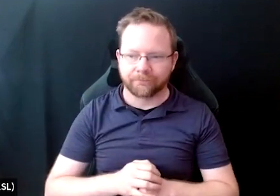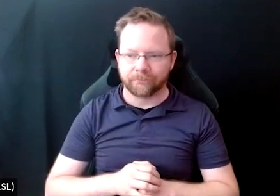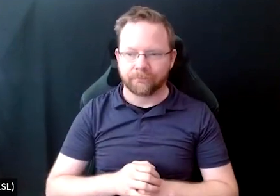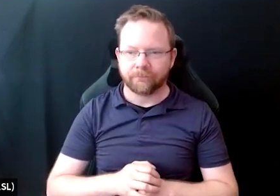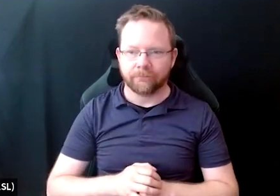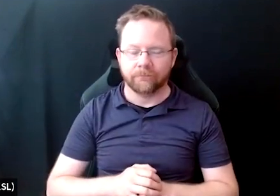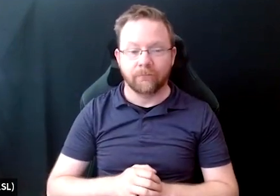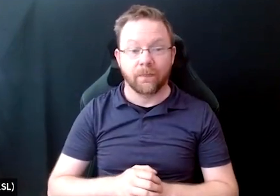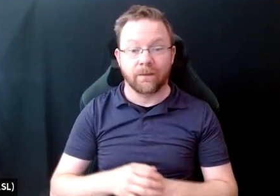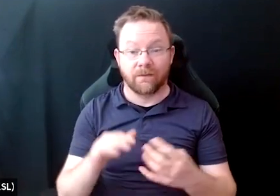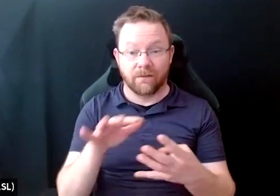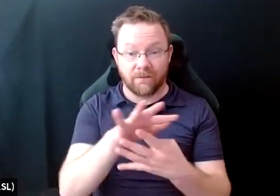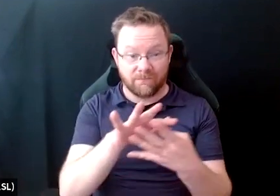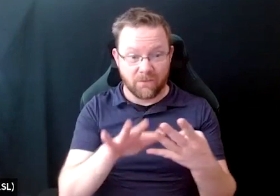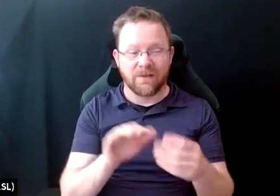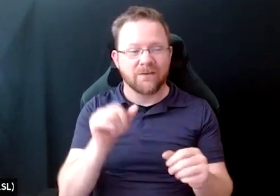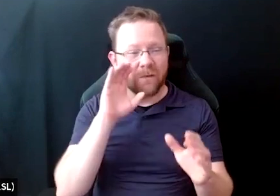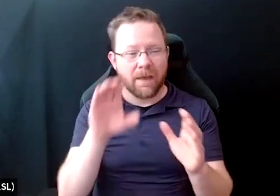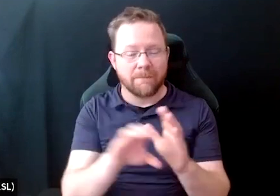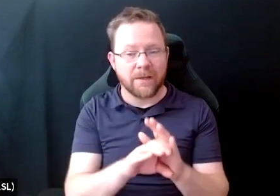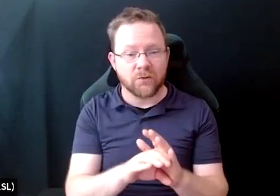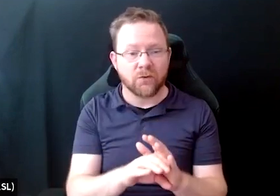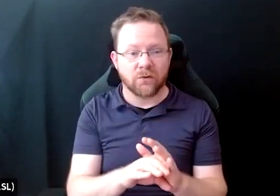These photo, actually, has no one, but two disabled men.